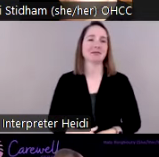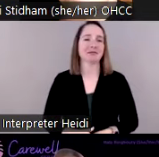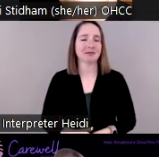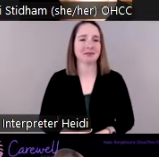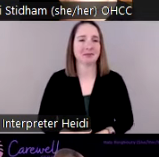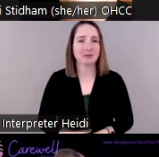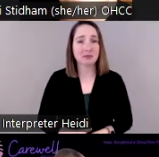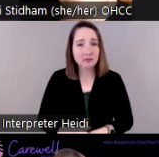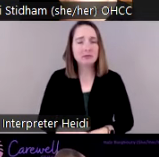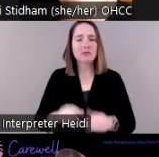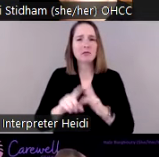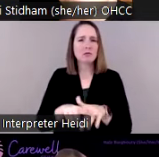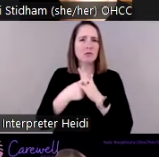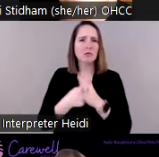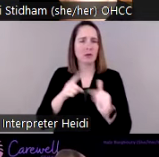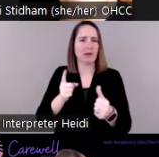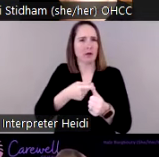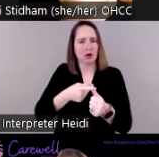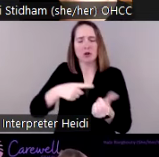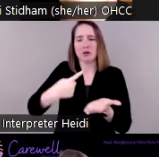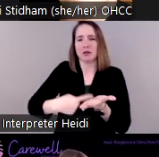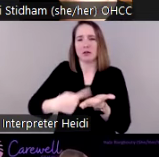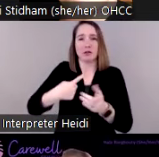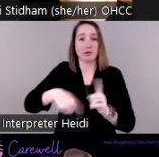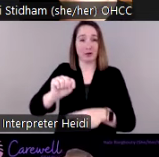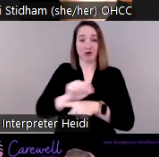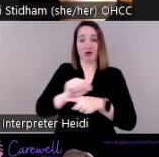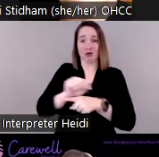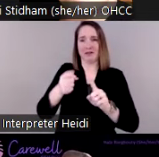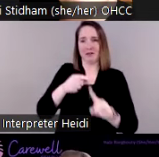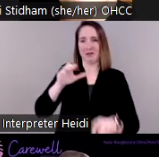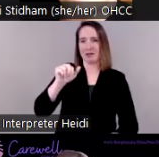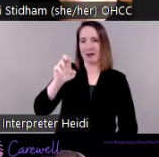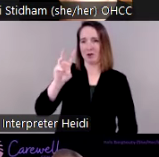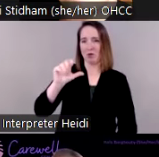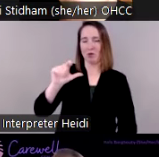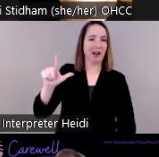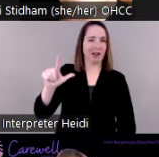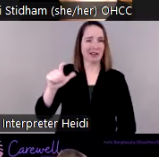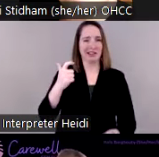So, we're going to start by talking about the trainings from Carewell since